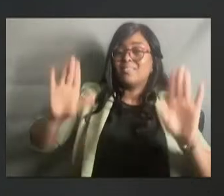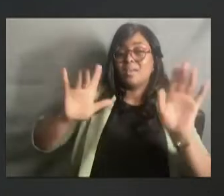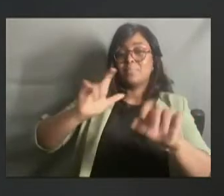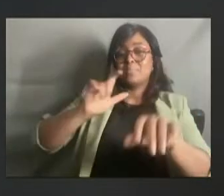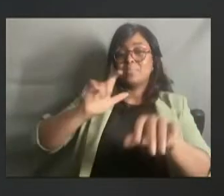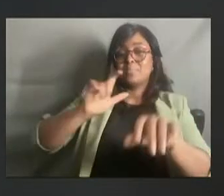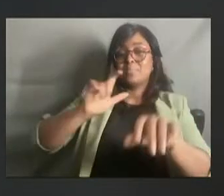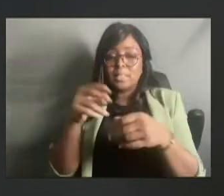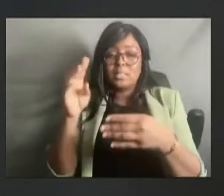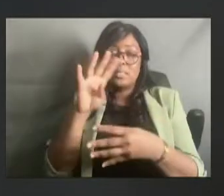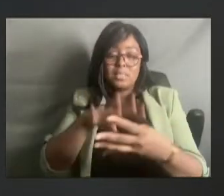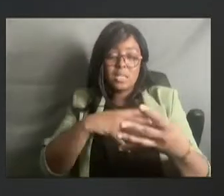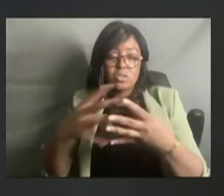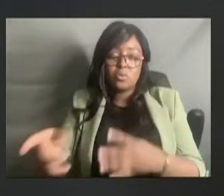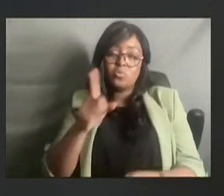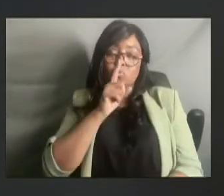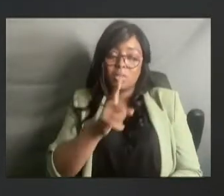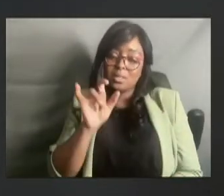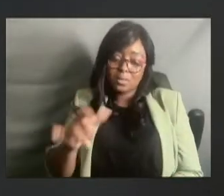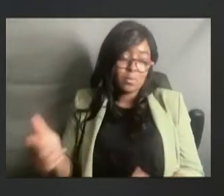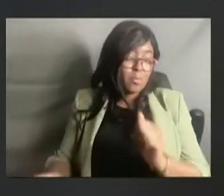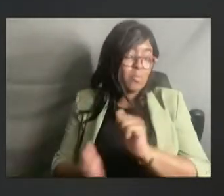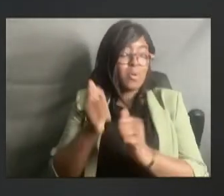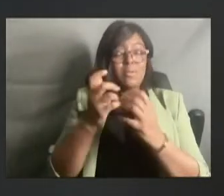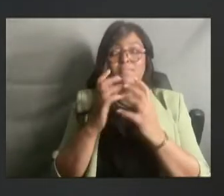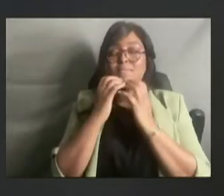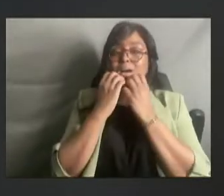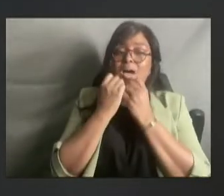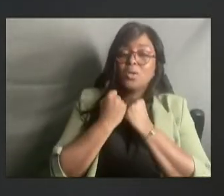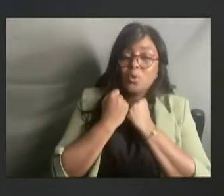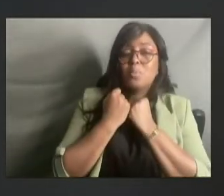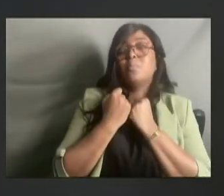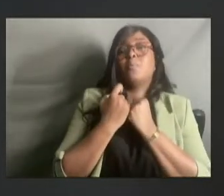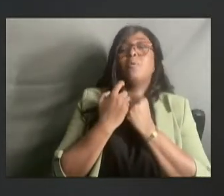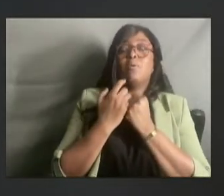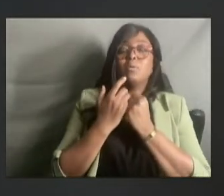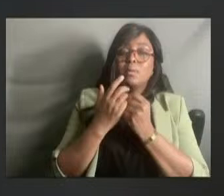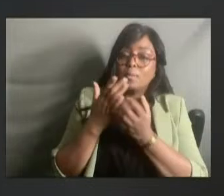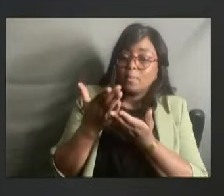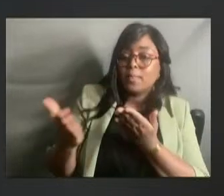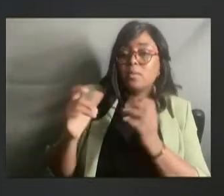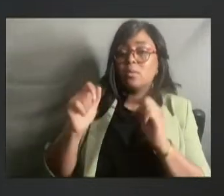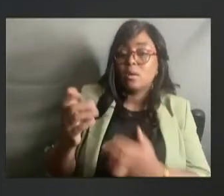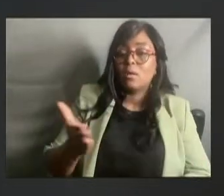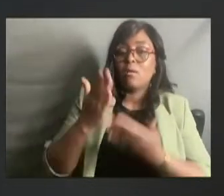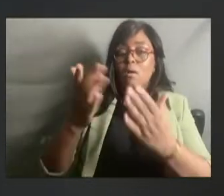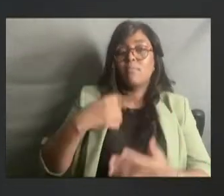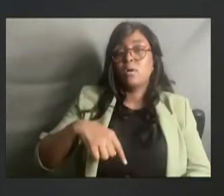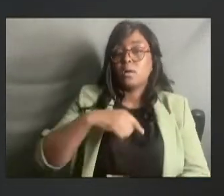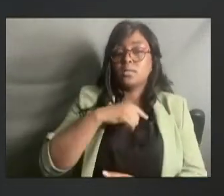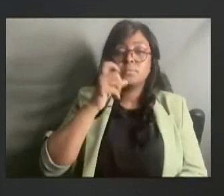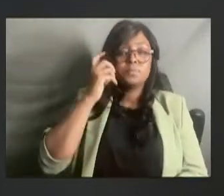M.C.P.S. TV, and for all of you for giving up time in your schedule. That really is the